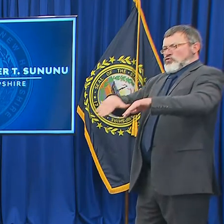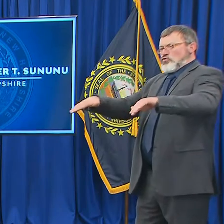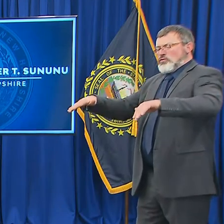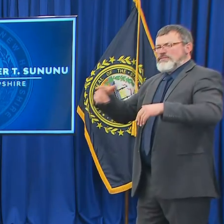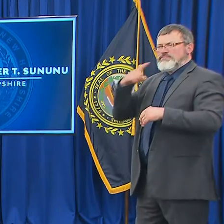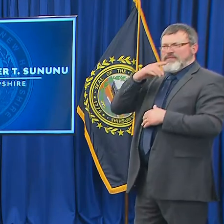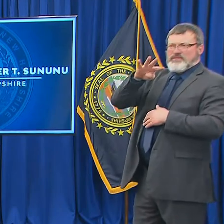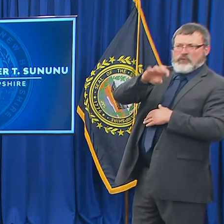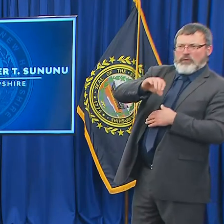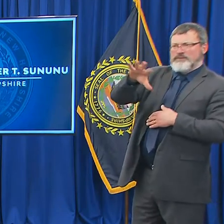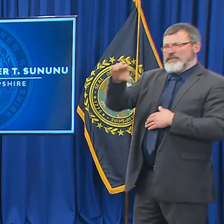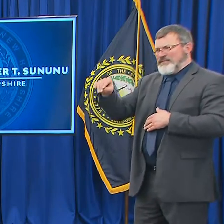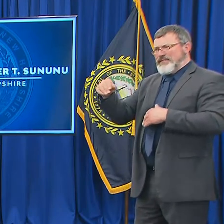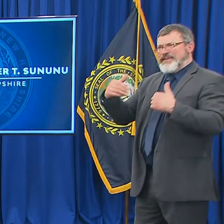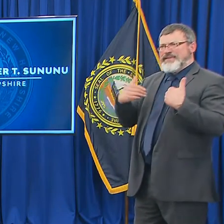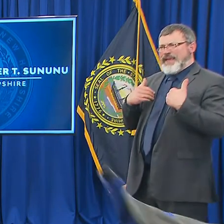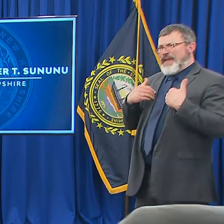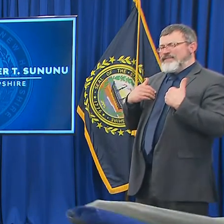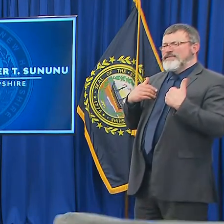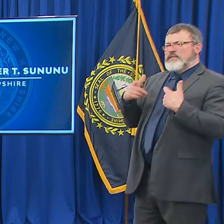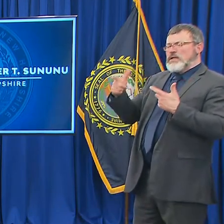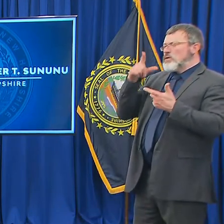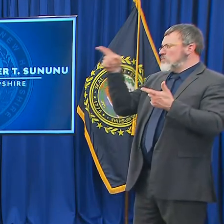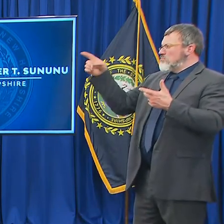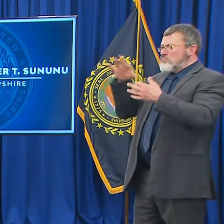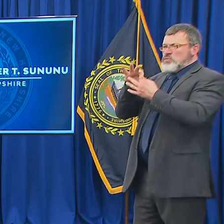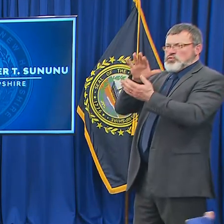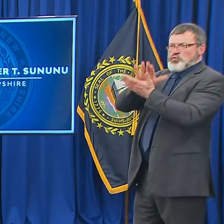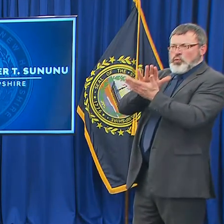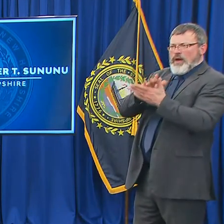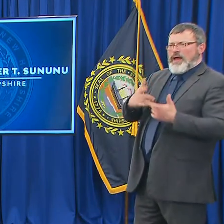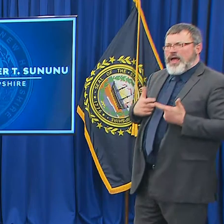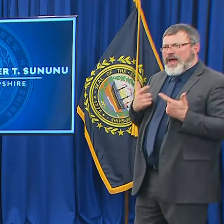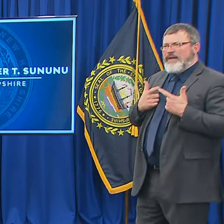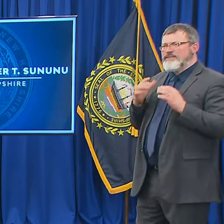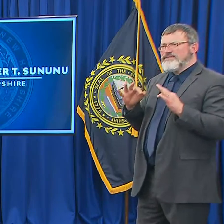we've definitely had those household social gatherings